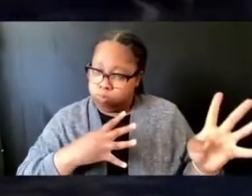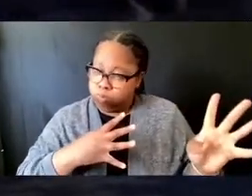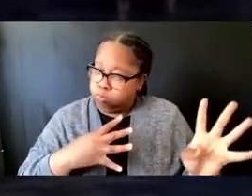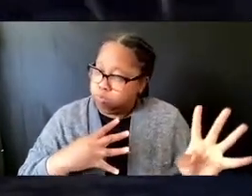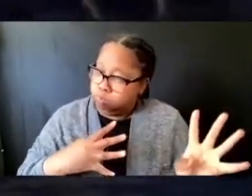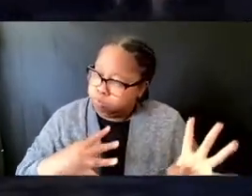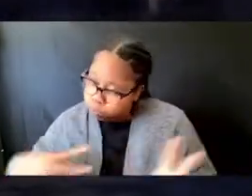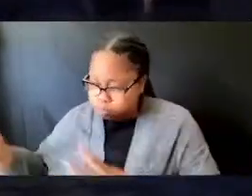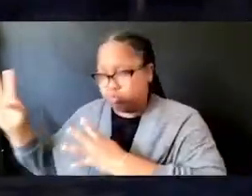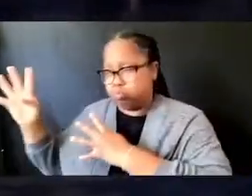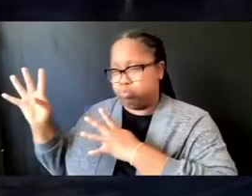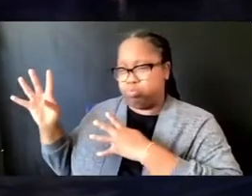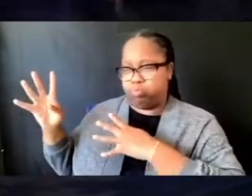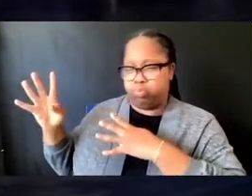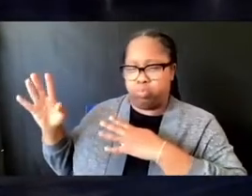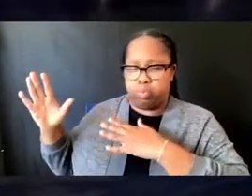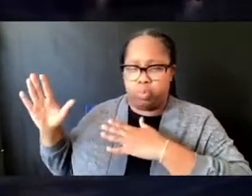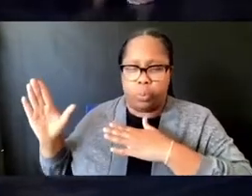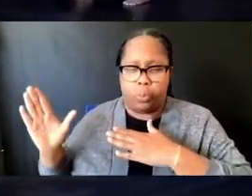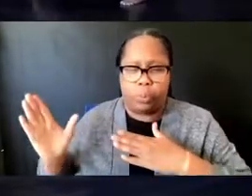(wind blowing)